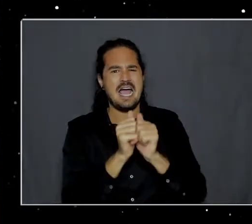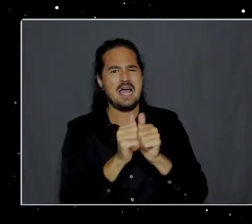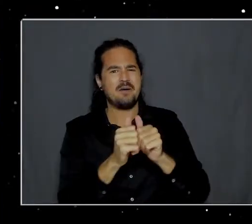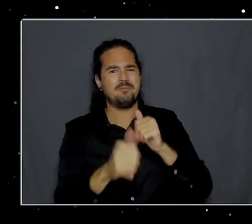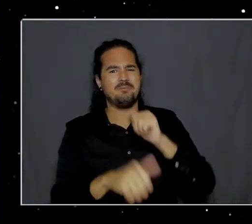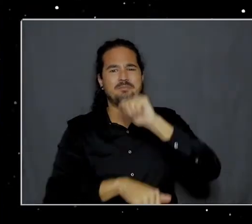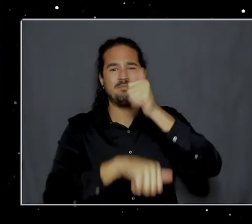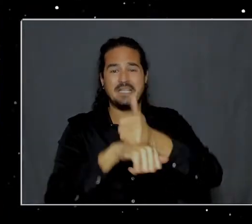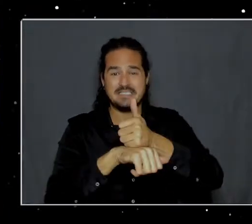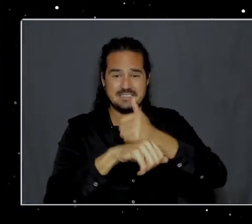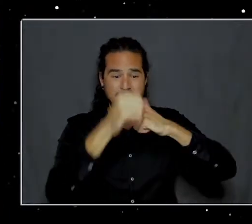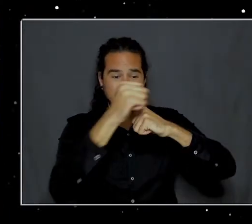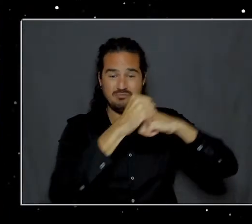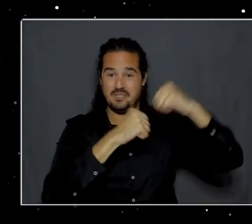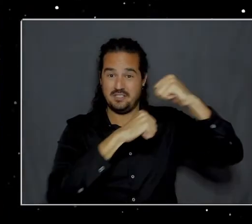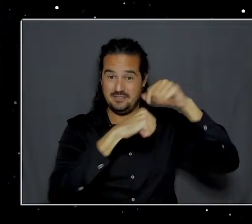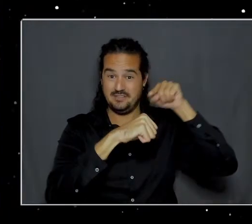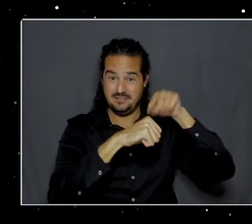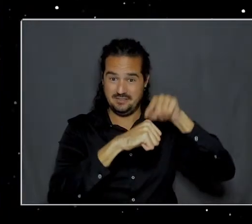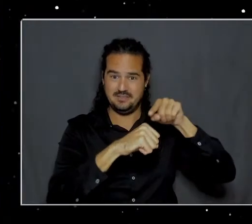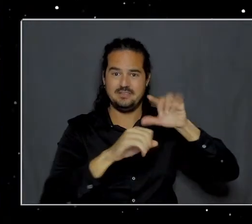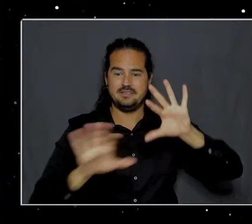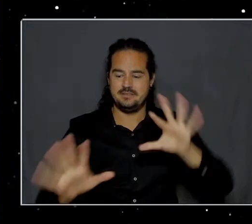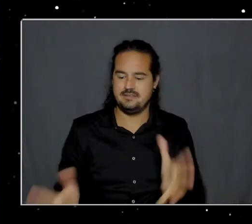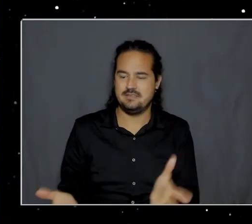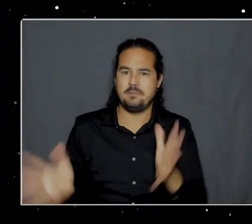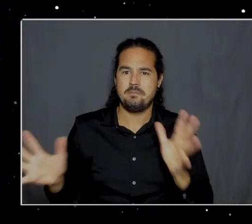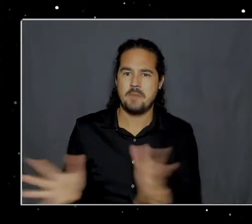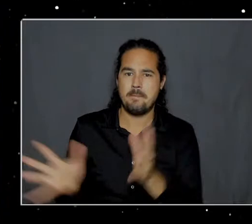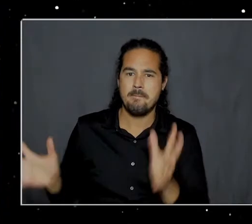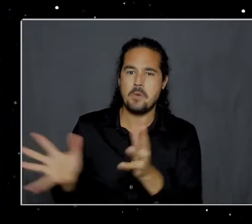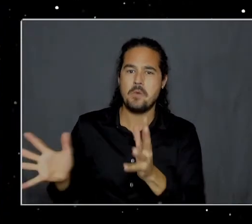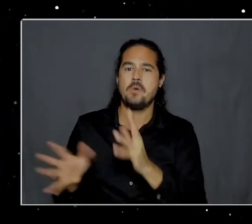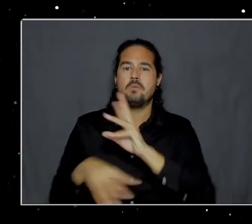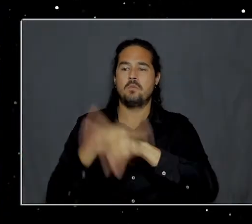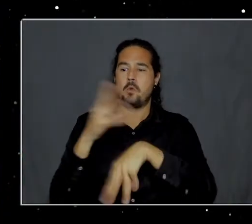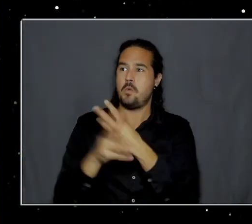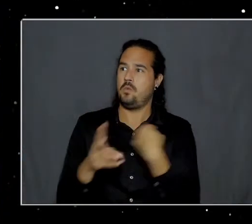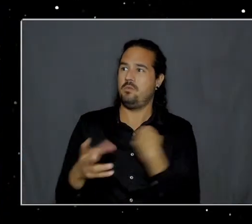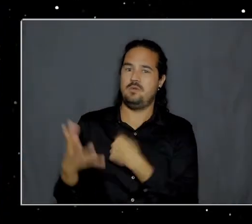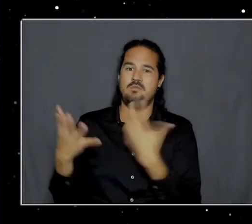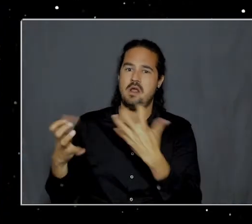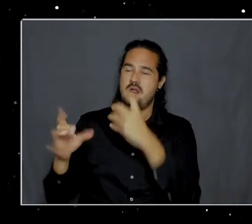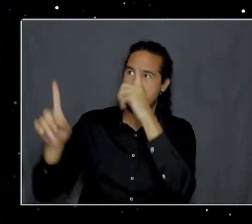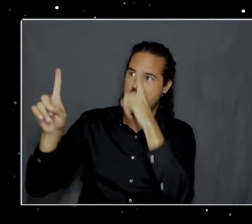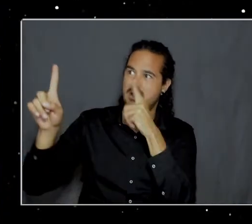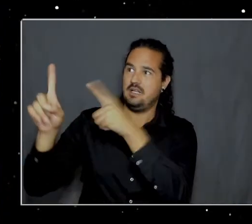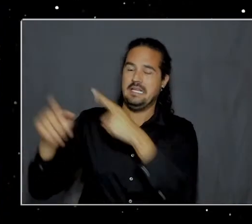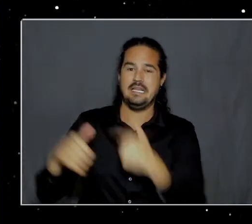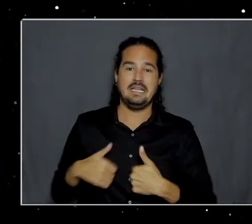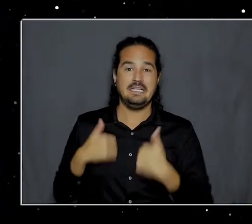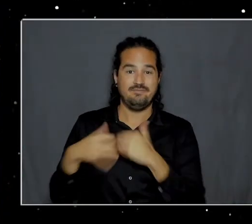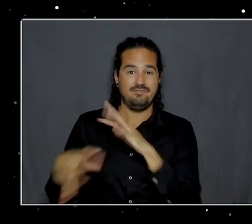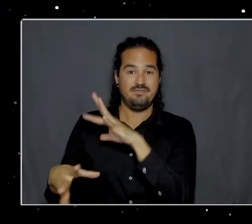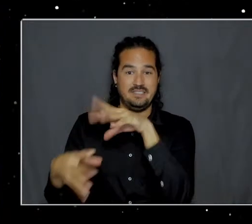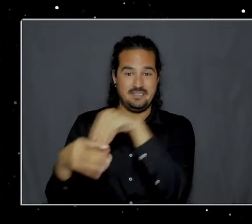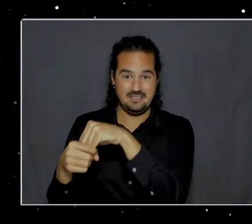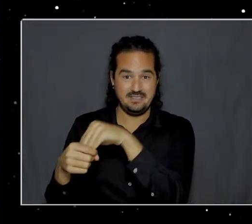SO HOW DO WE BUILD STRUCTURES TO AFFIRMATIVELY PROMOTE THE KIND OF WORLD WE WANT TO LIVE IN? WHEN YOU THINK ABOUT AN